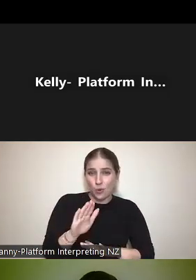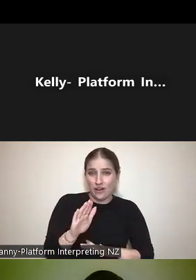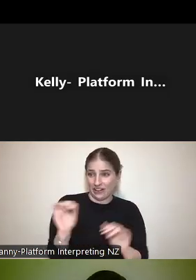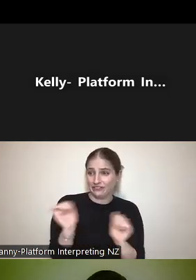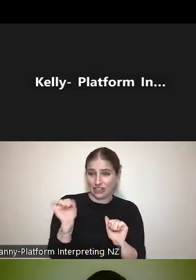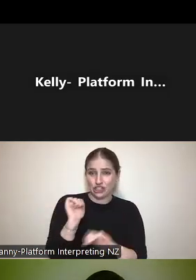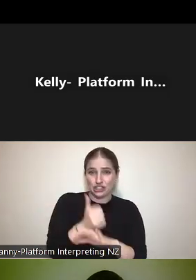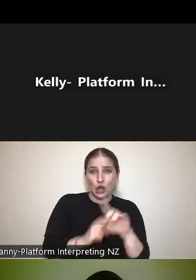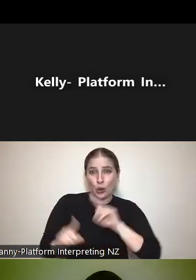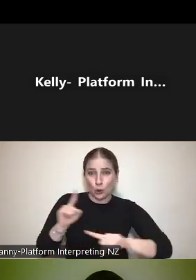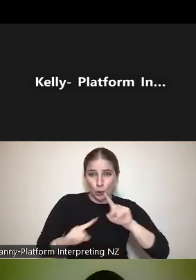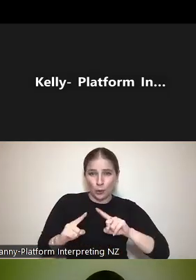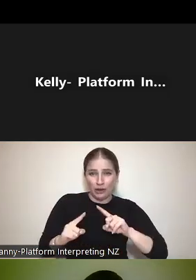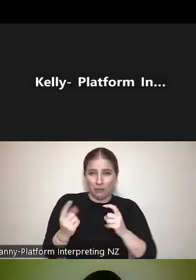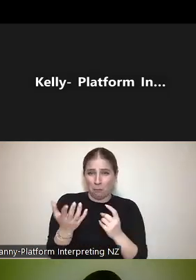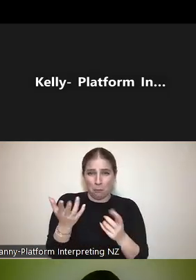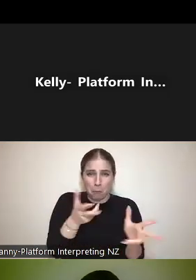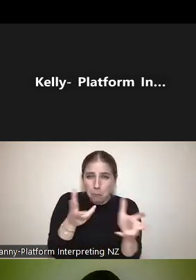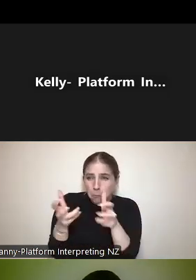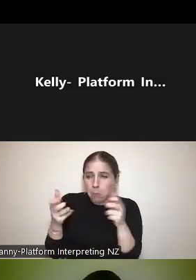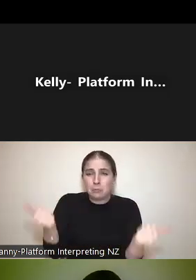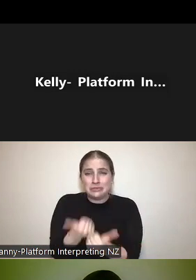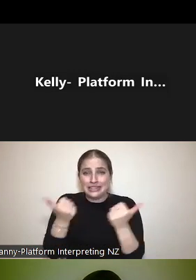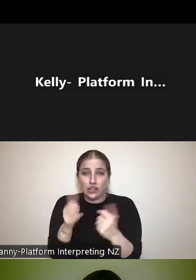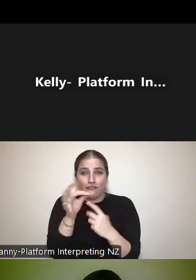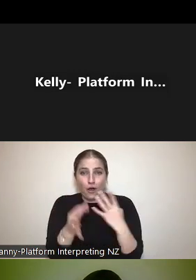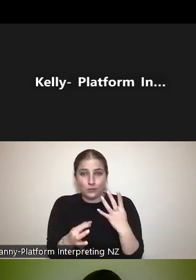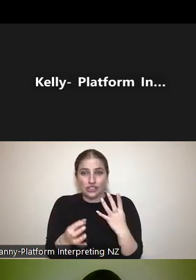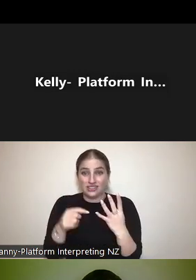and I'll send that through to everybody that's on the on the Zoom with us today.